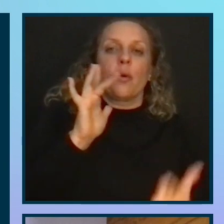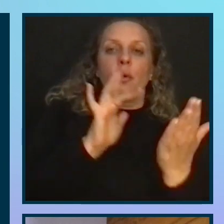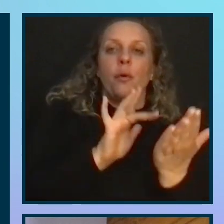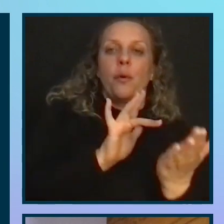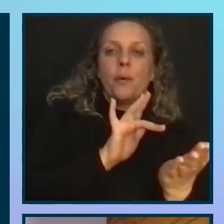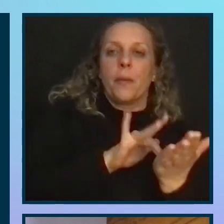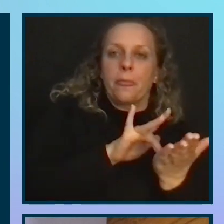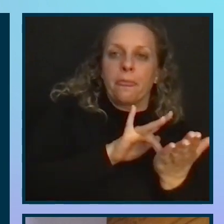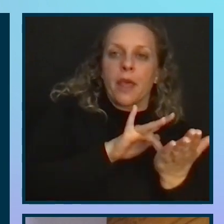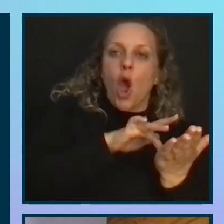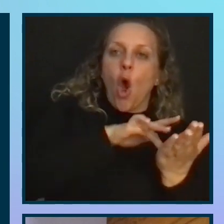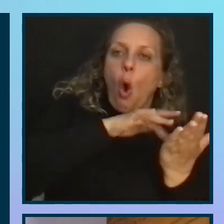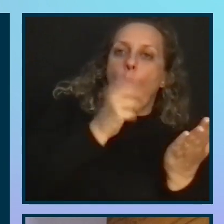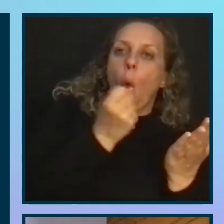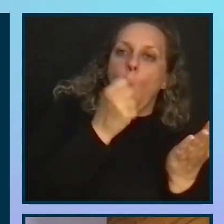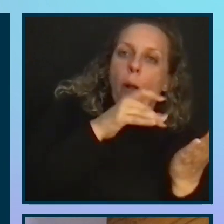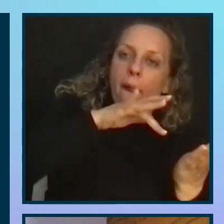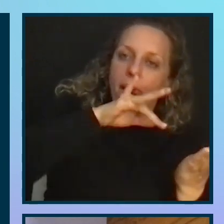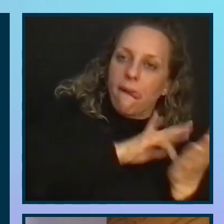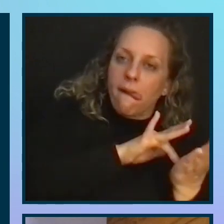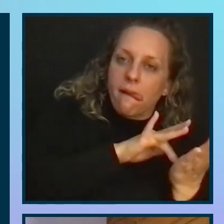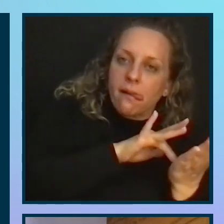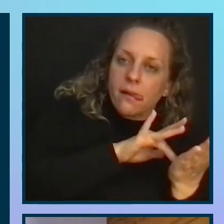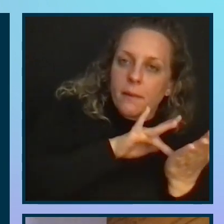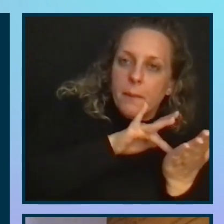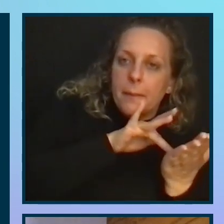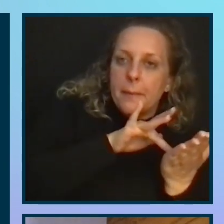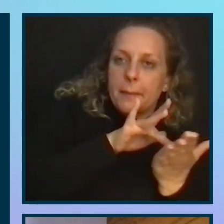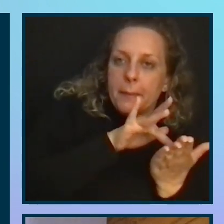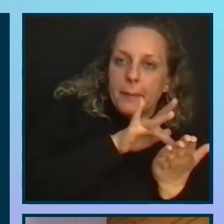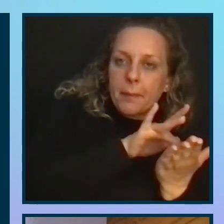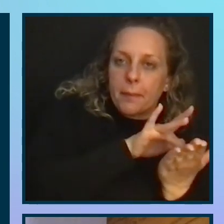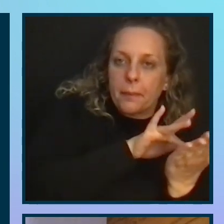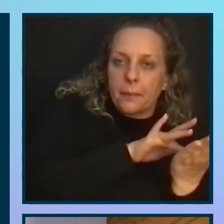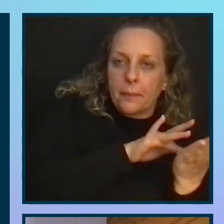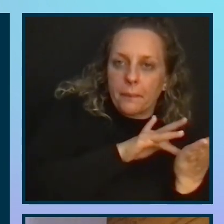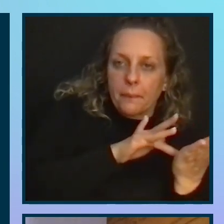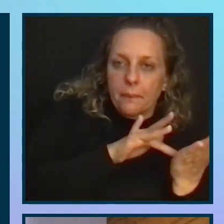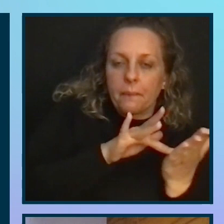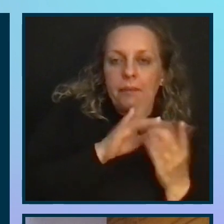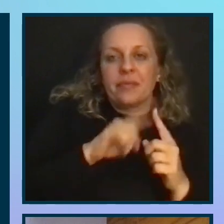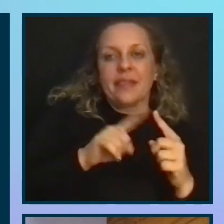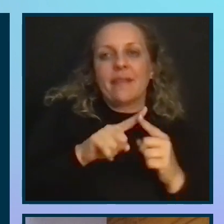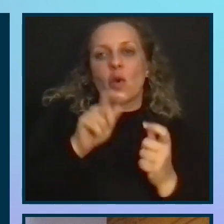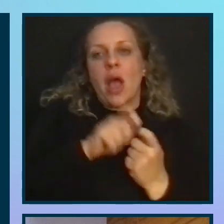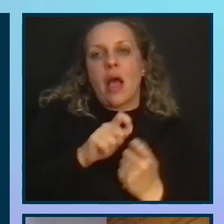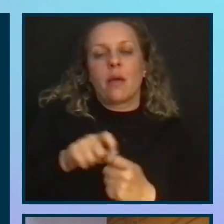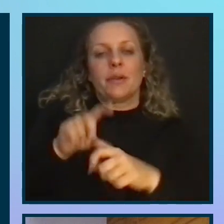holding your finger there and moving around the screen to sort discover the different elements that might be on that screen.